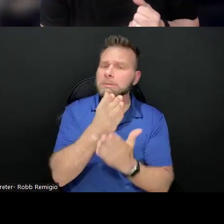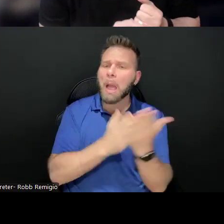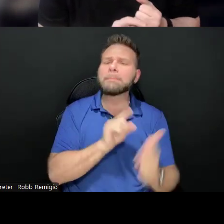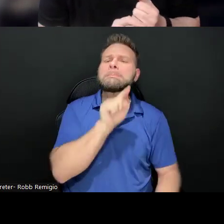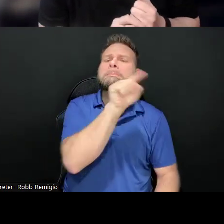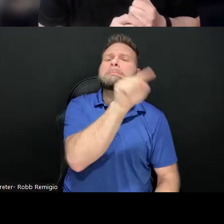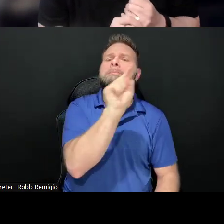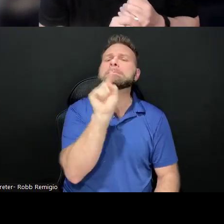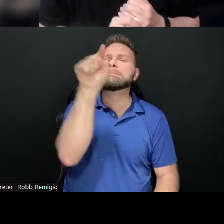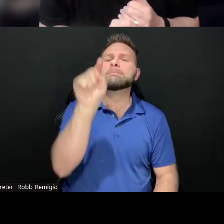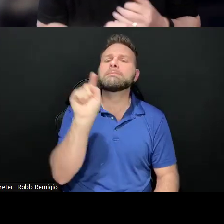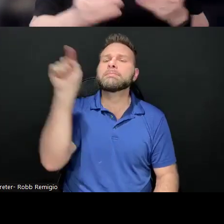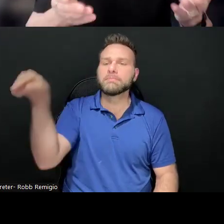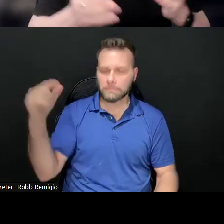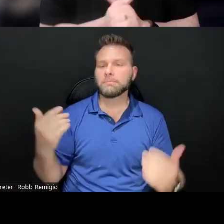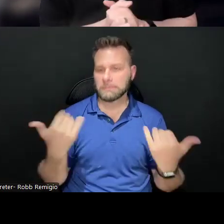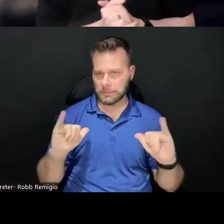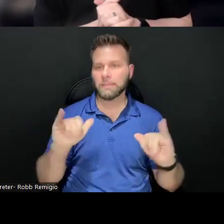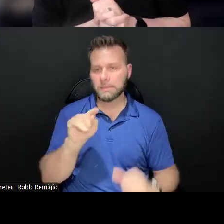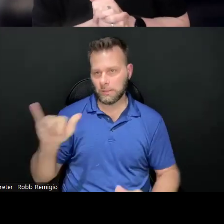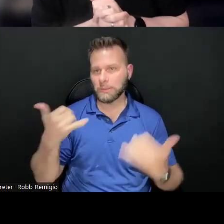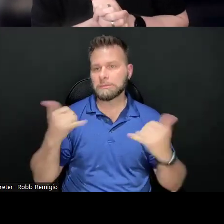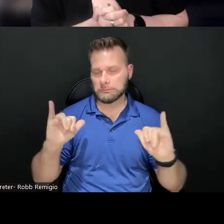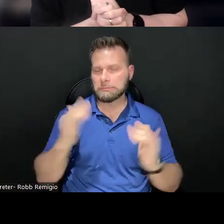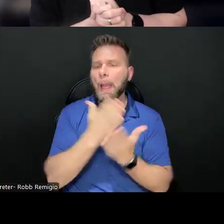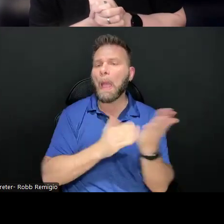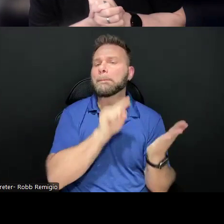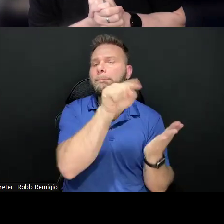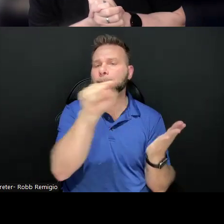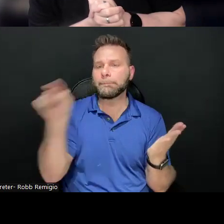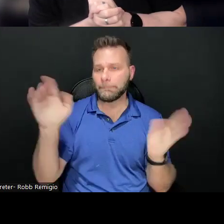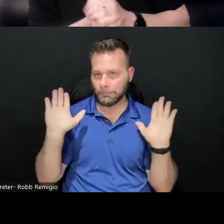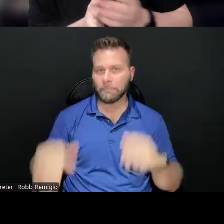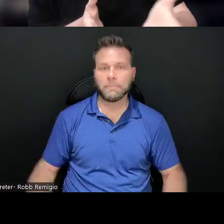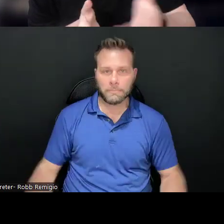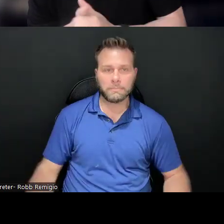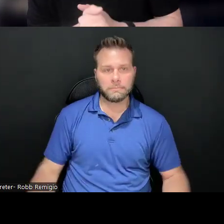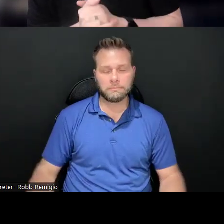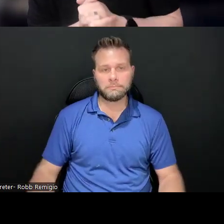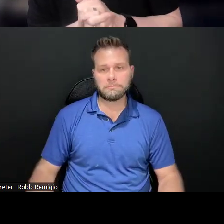There are some people still Relatively few people use the TTY, though. Next slide.